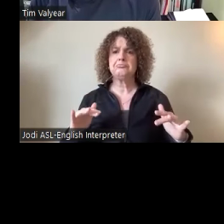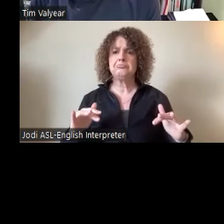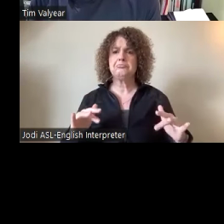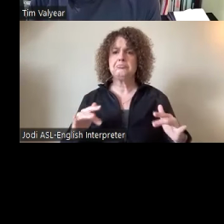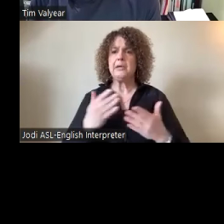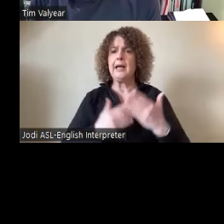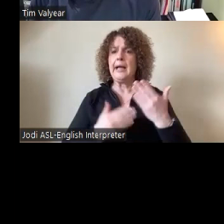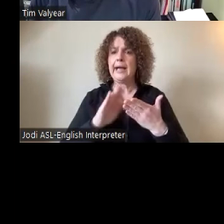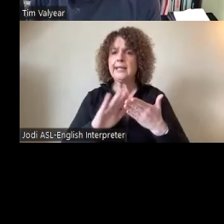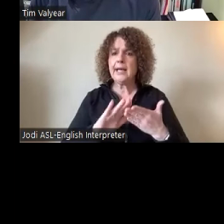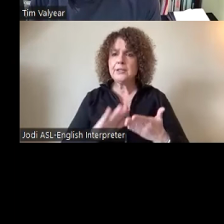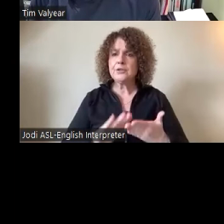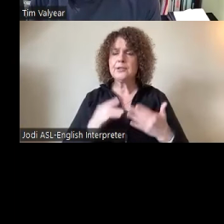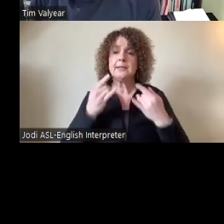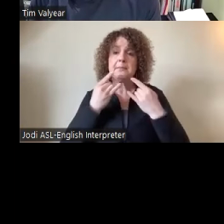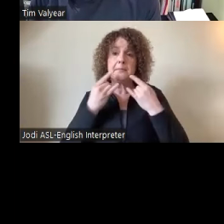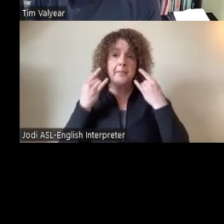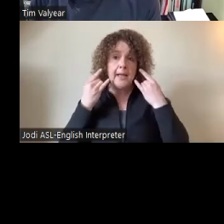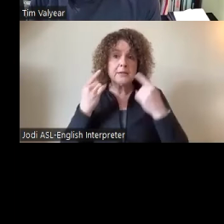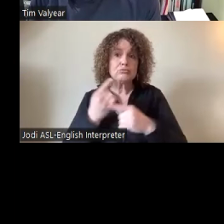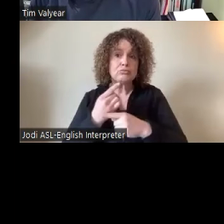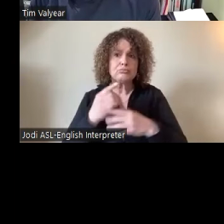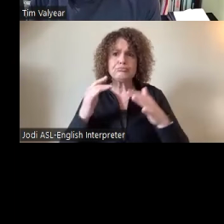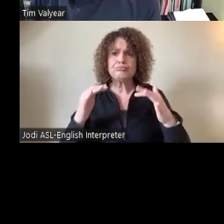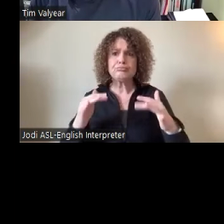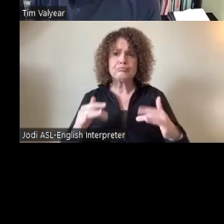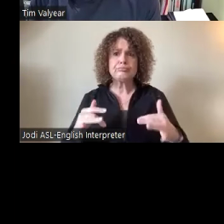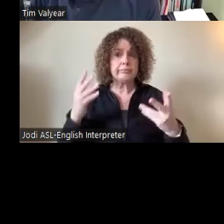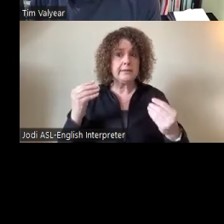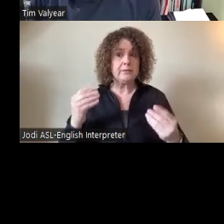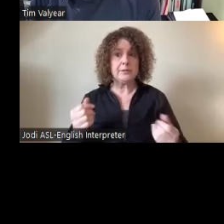IPAC Canada and